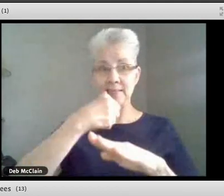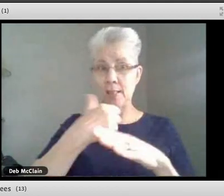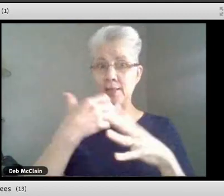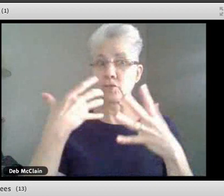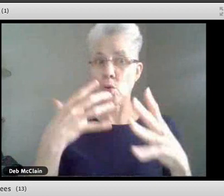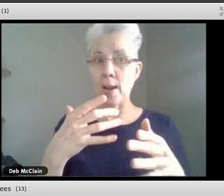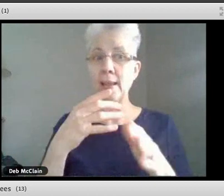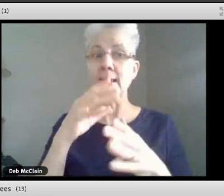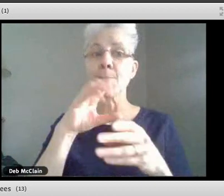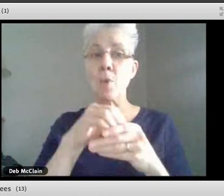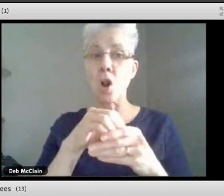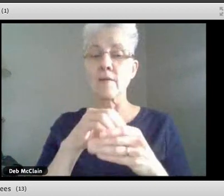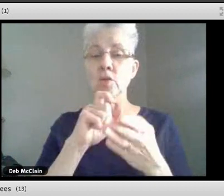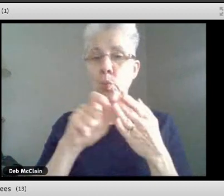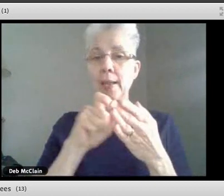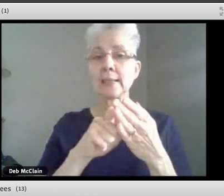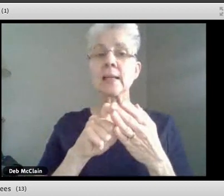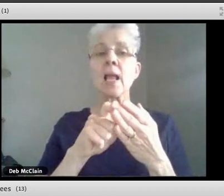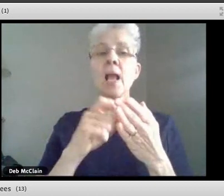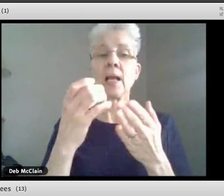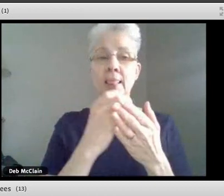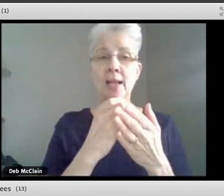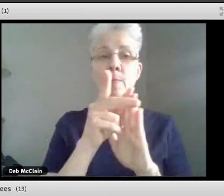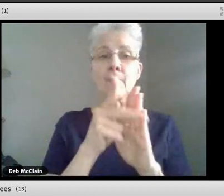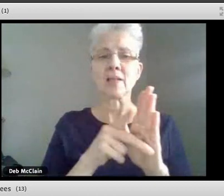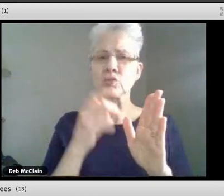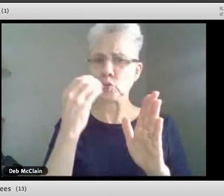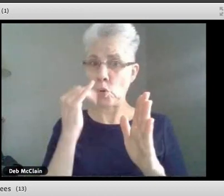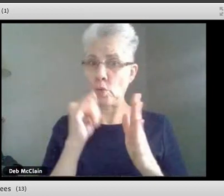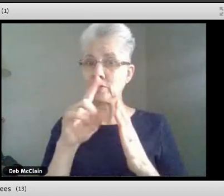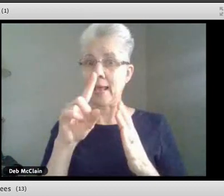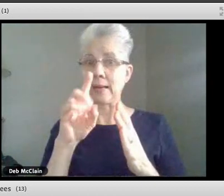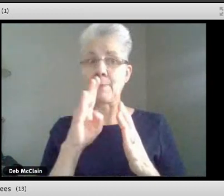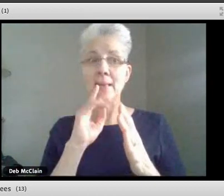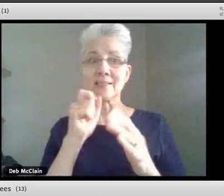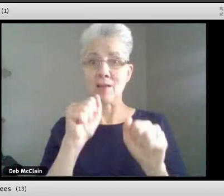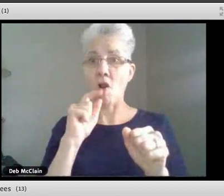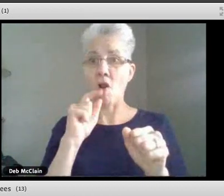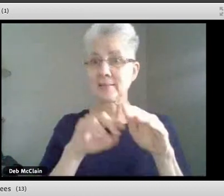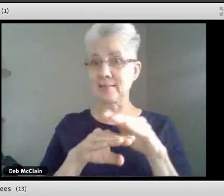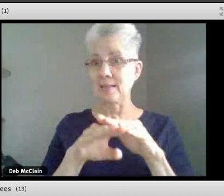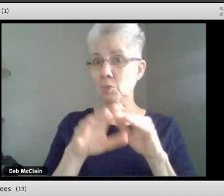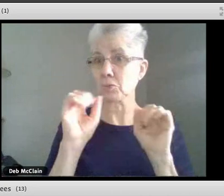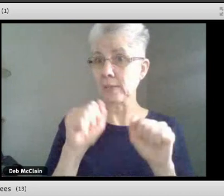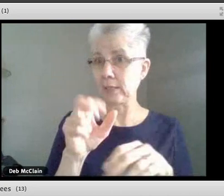Do you know if your databases are accessible? Again, you want to identify key players,